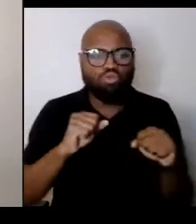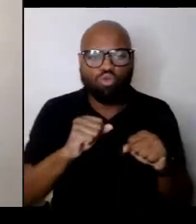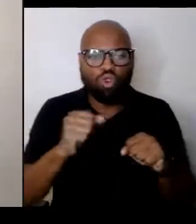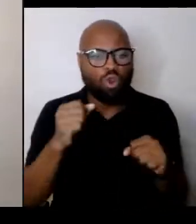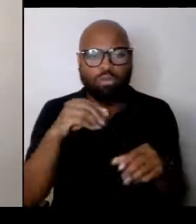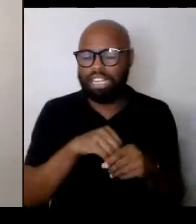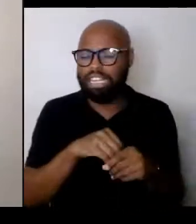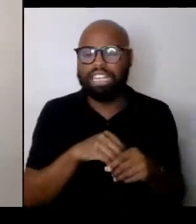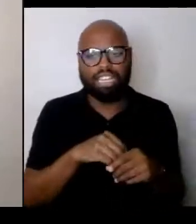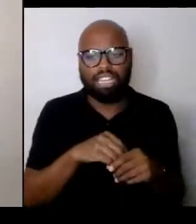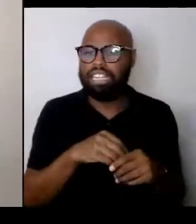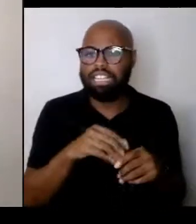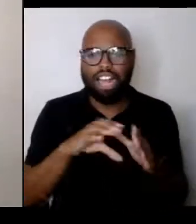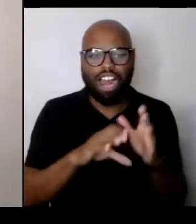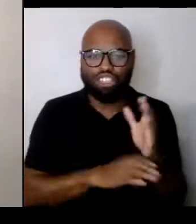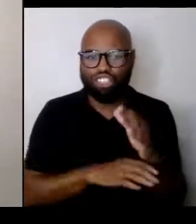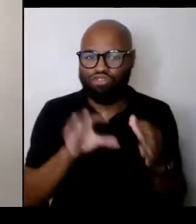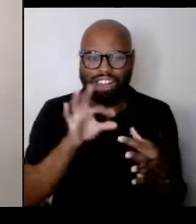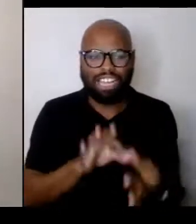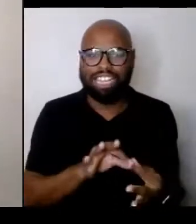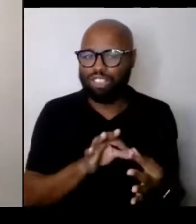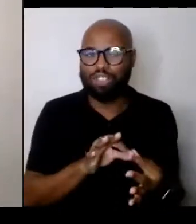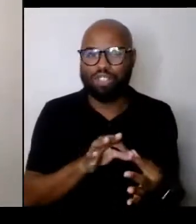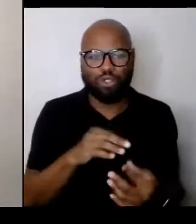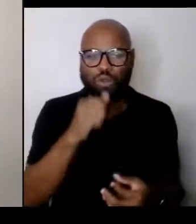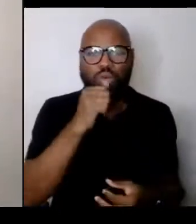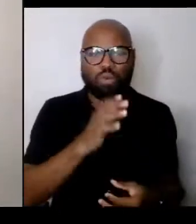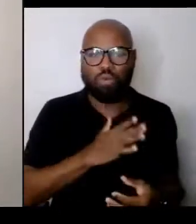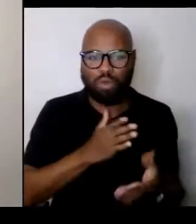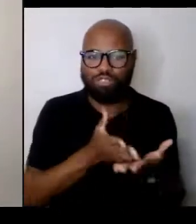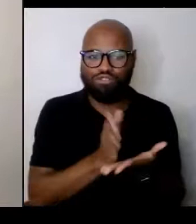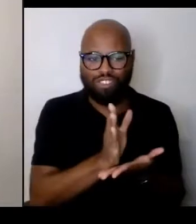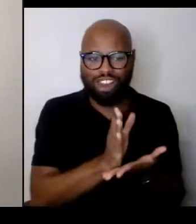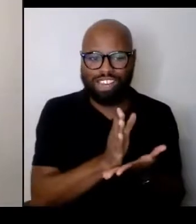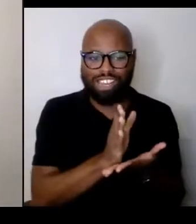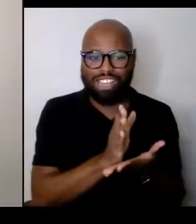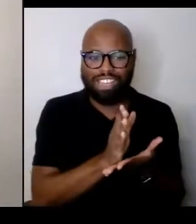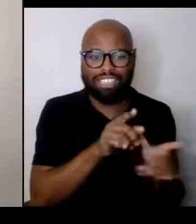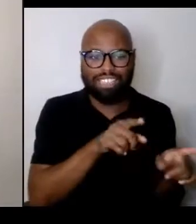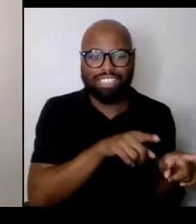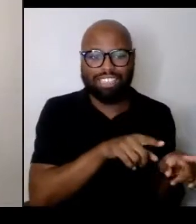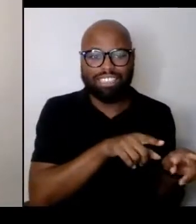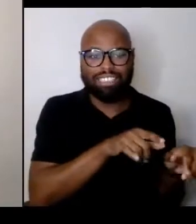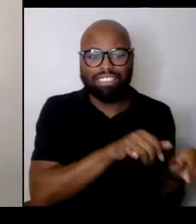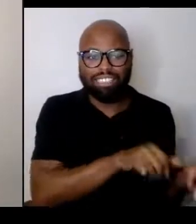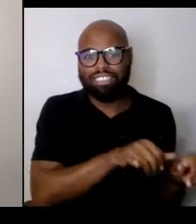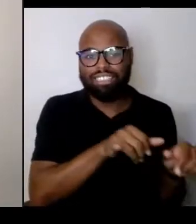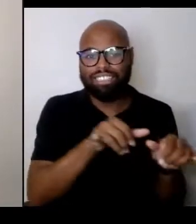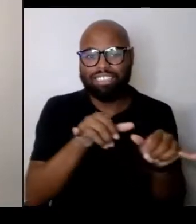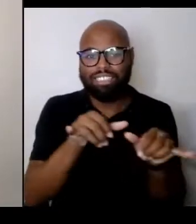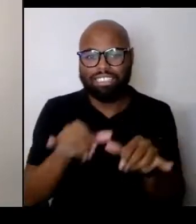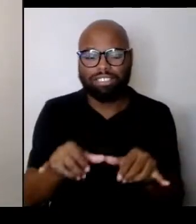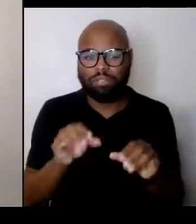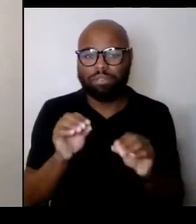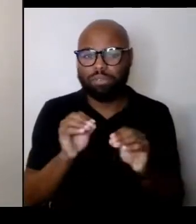on women's rights and similarly there's no space or place in the constitution where they talk